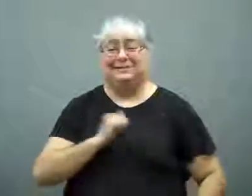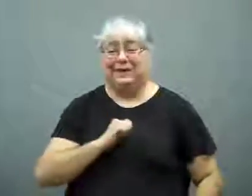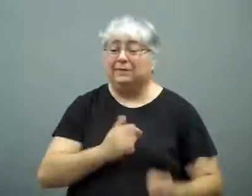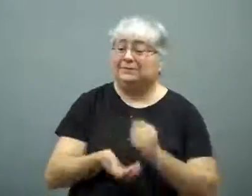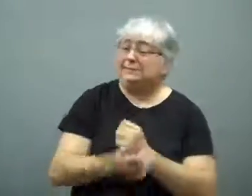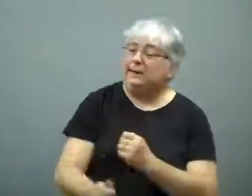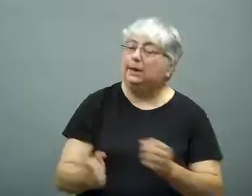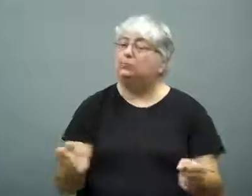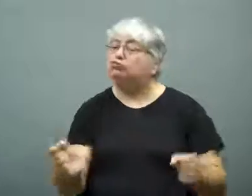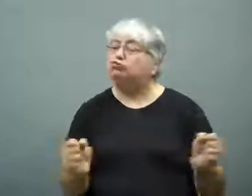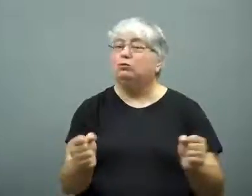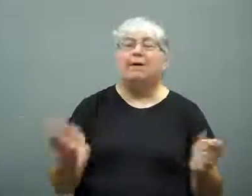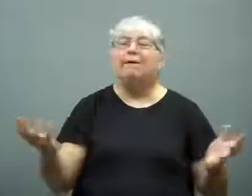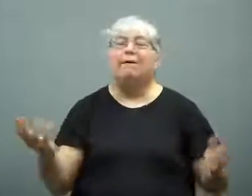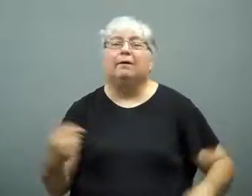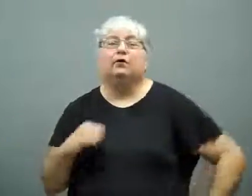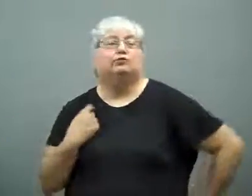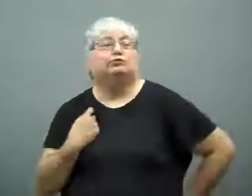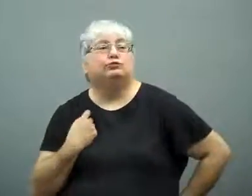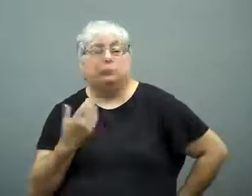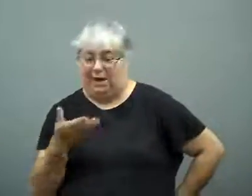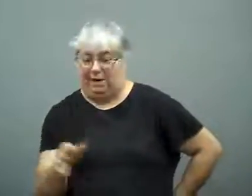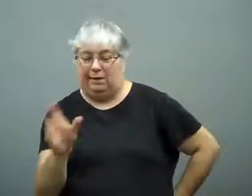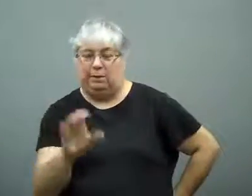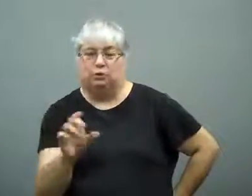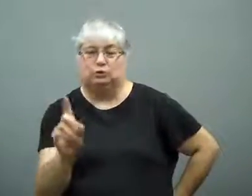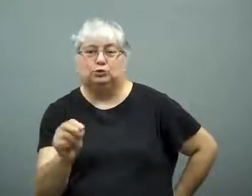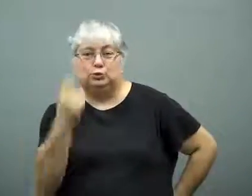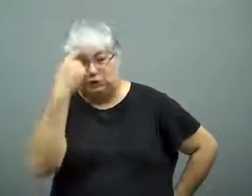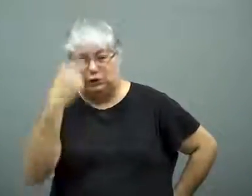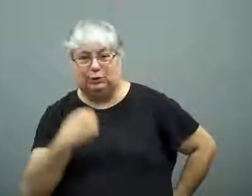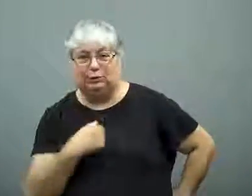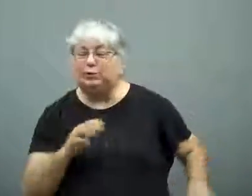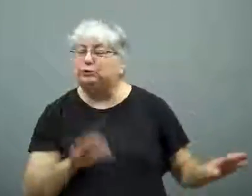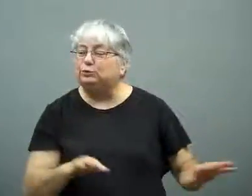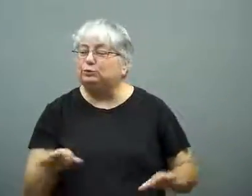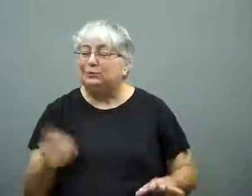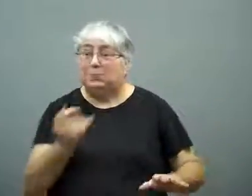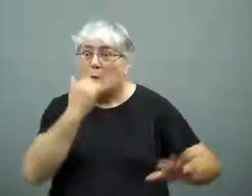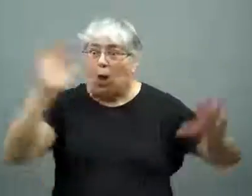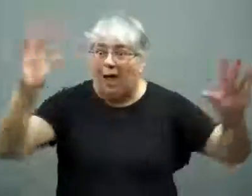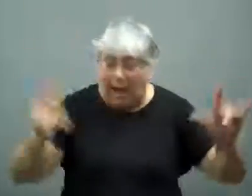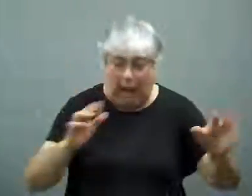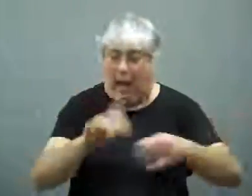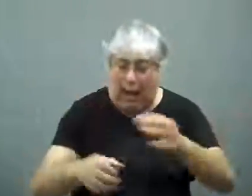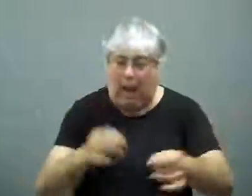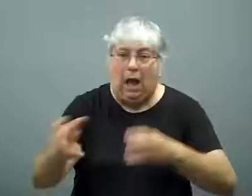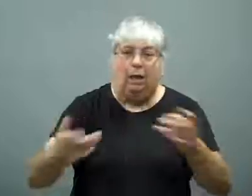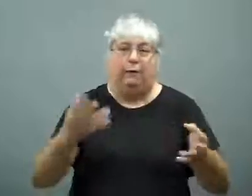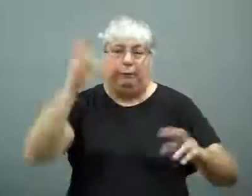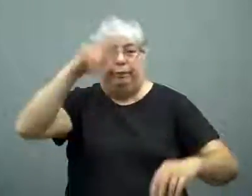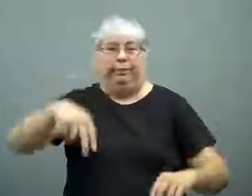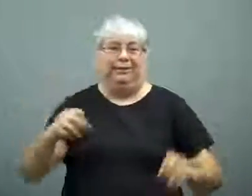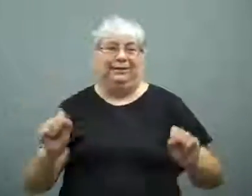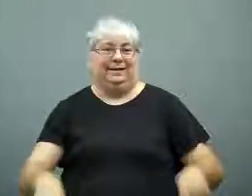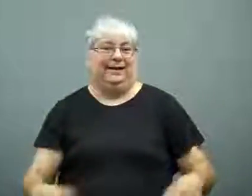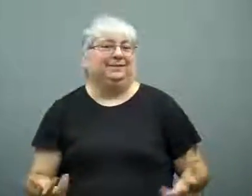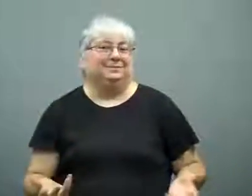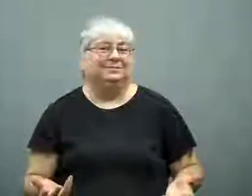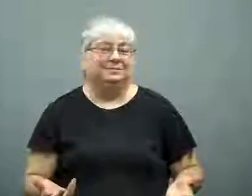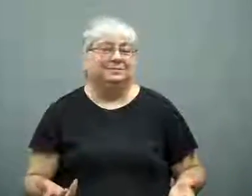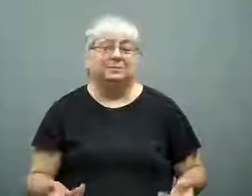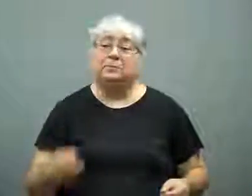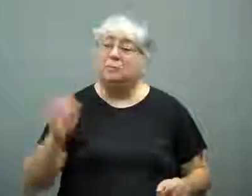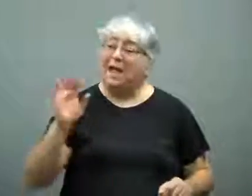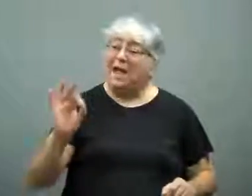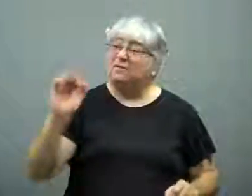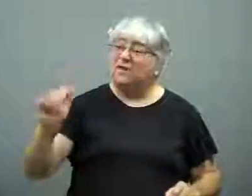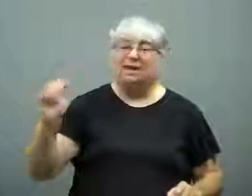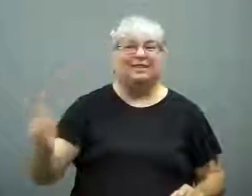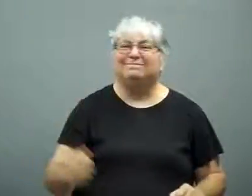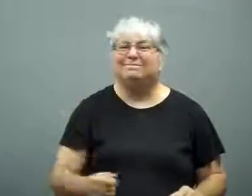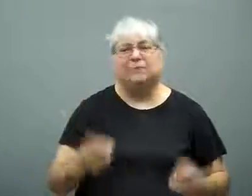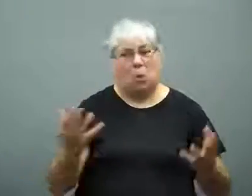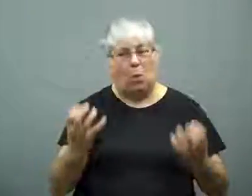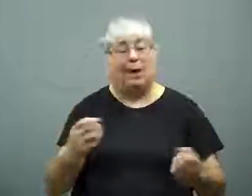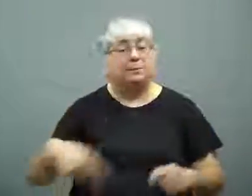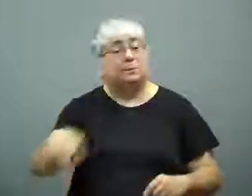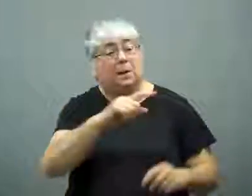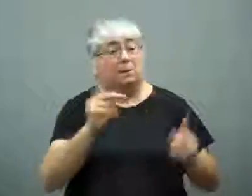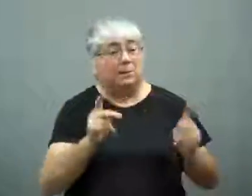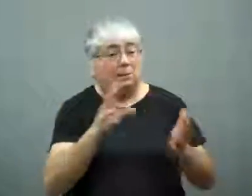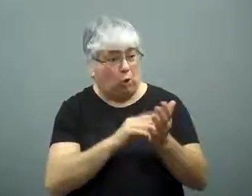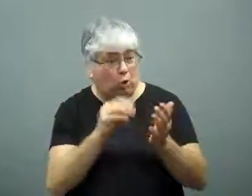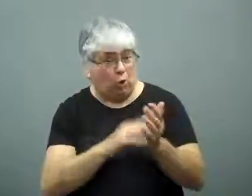They don't rely on their own skills but let the technology do the work.